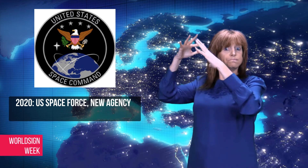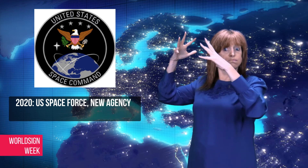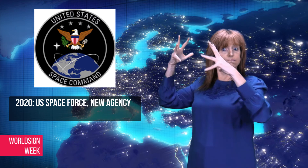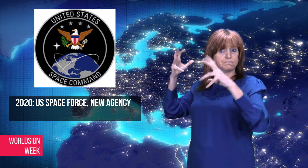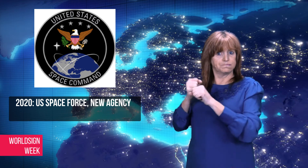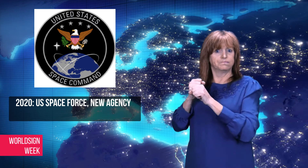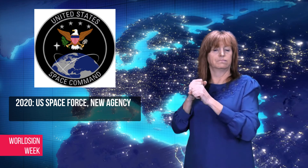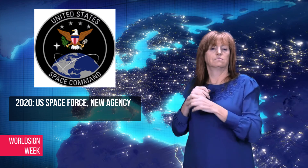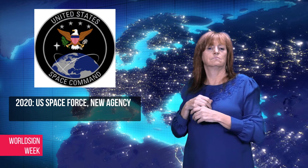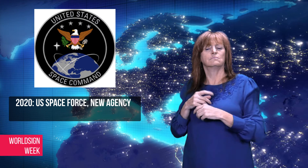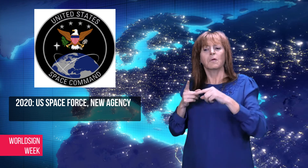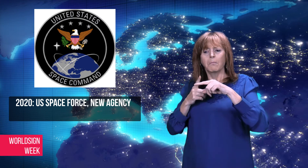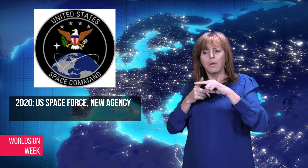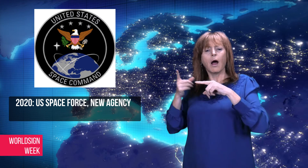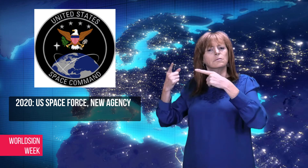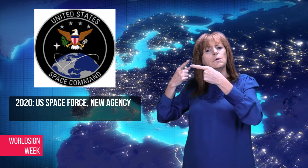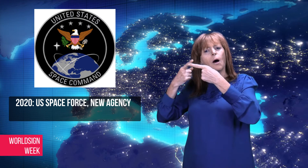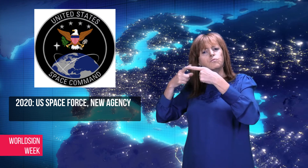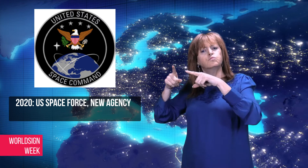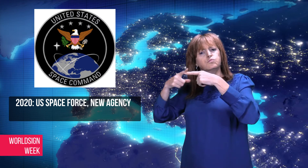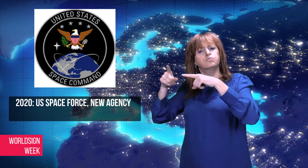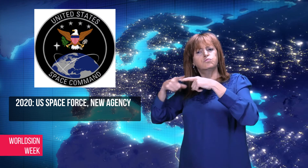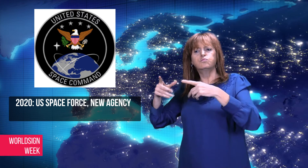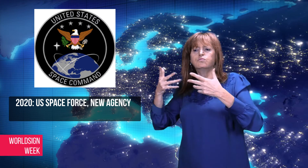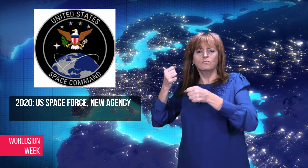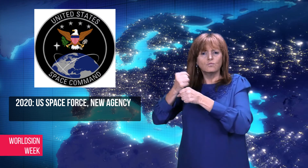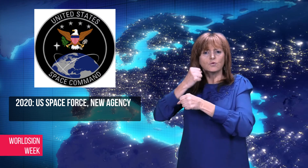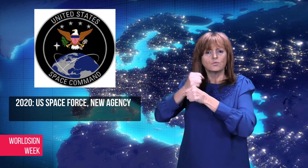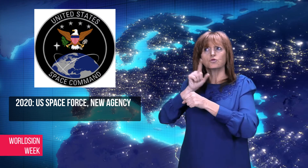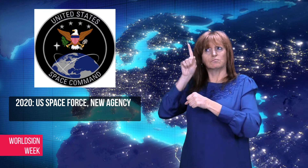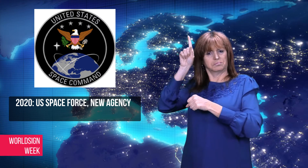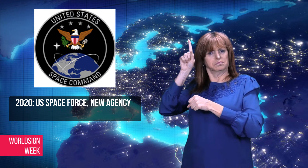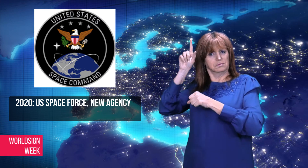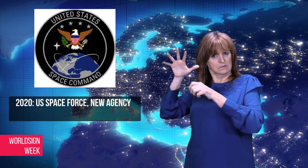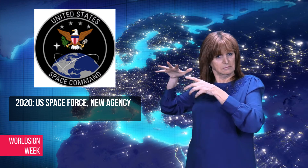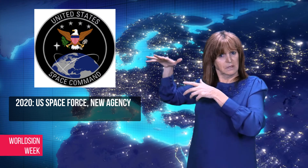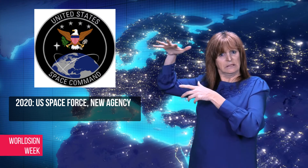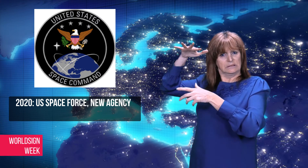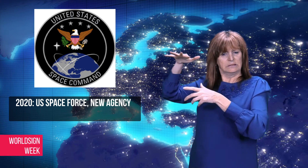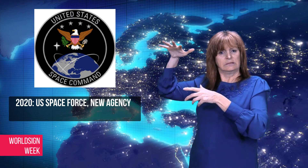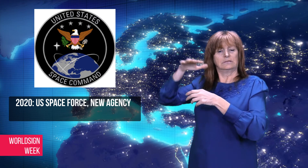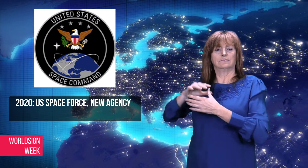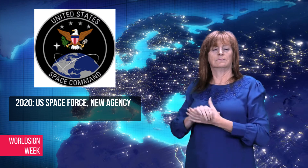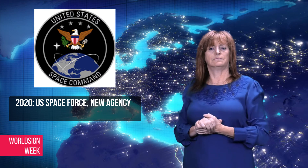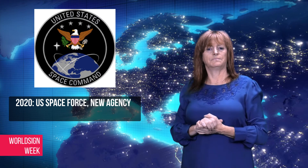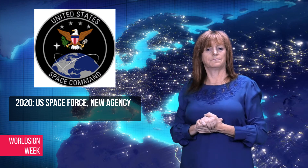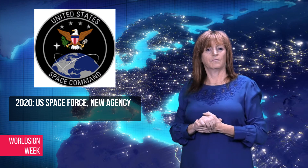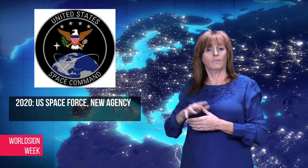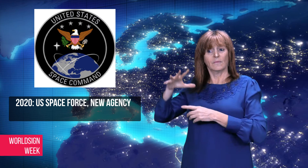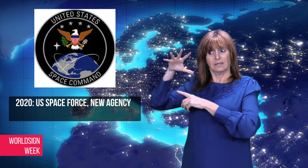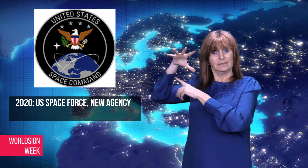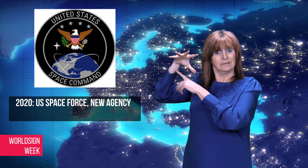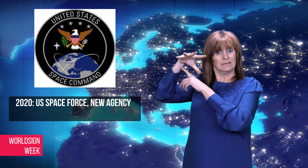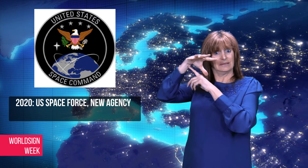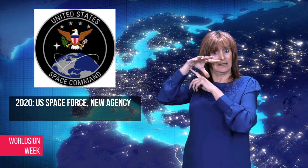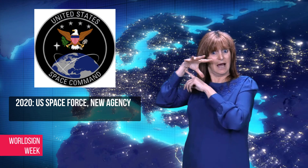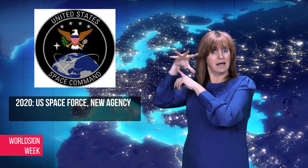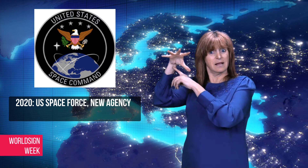space including asteroids or missiles, and conduct space operations.